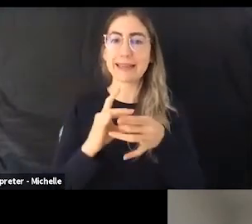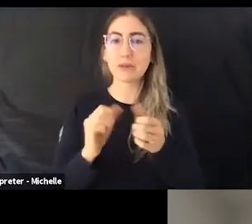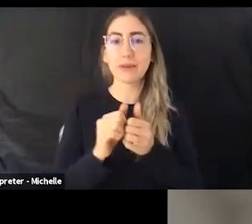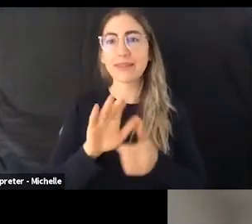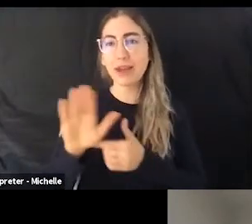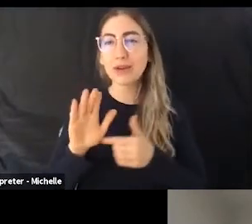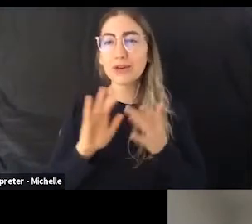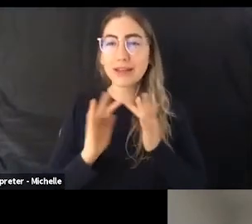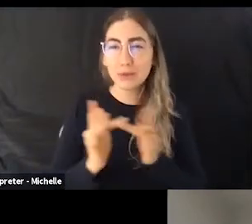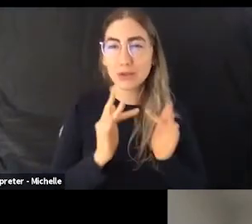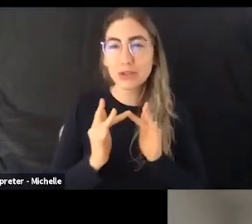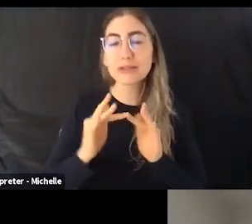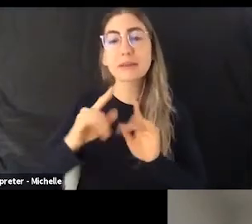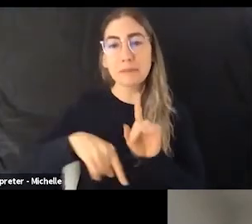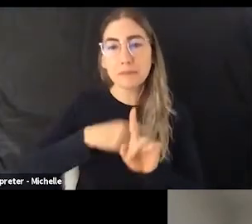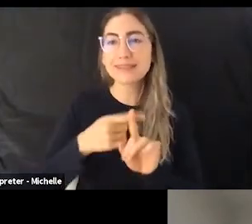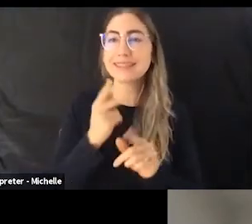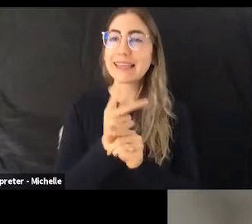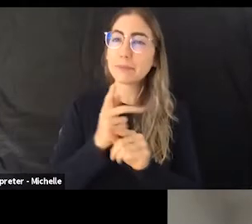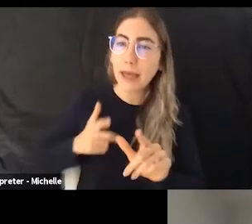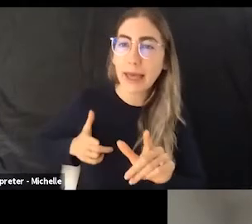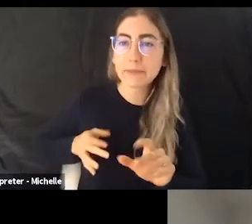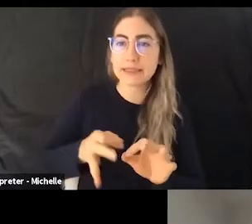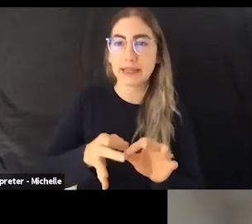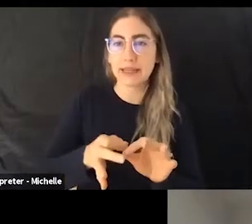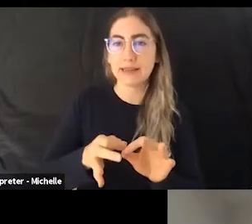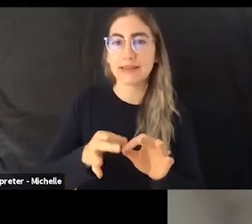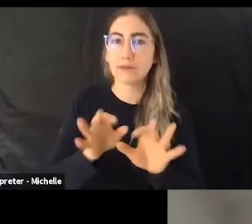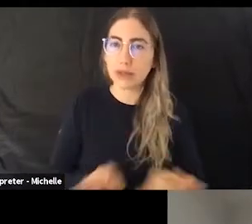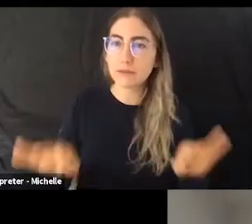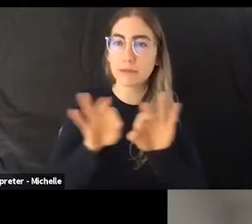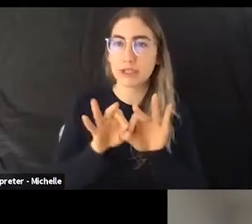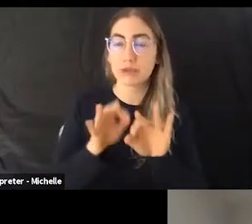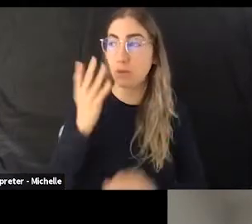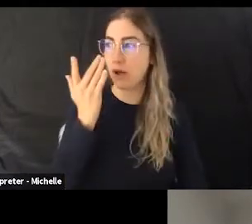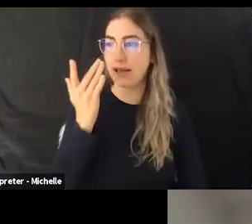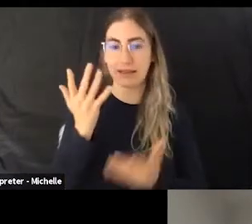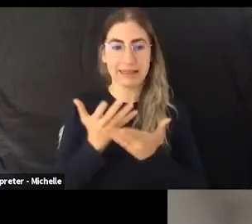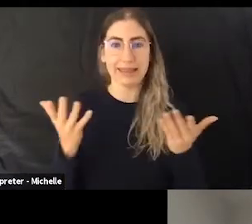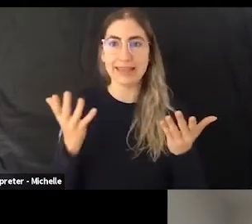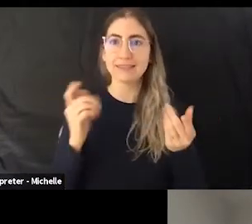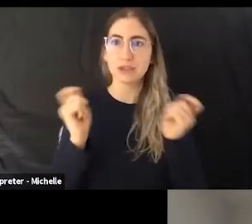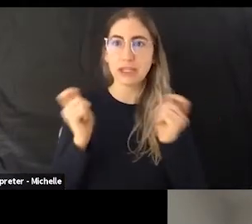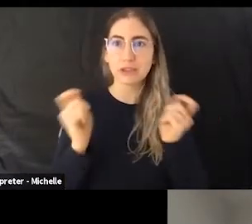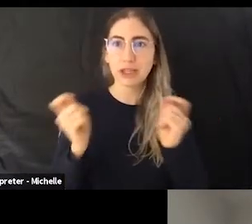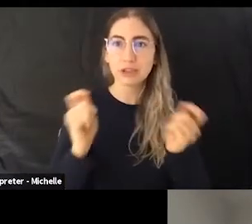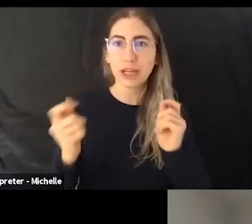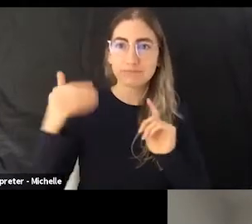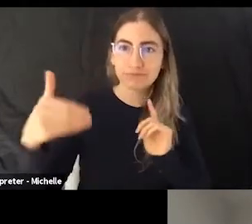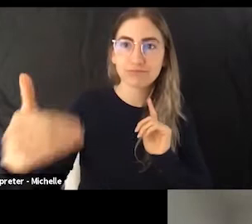WITH KEY INFORMATION AND ALSO DATE WITH KEY INFORMATION AND ALSO GUIDELINES AS THEY HAVE BEEN CHANGING VERY RAPIDLY. GUIDELINES AS THEY HAVE BEEN CHANGING VERY RAPIDLY. SO BEFORE WE GET INTO THE RESULTS THEMSELVES,